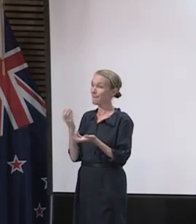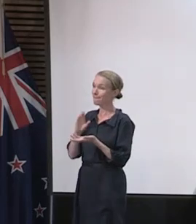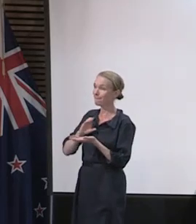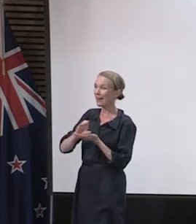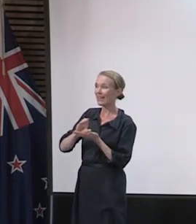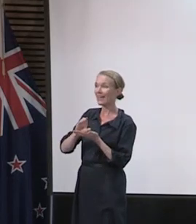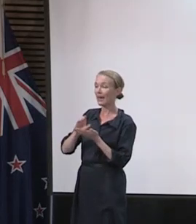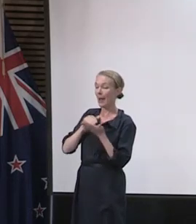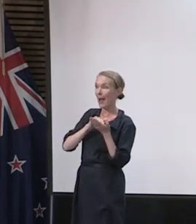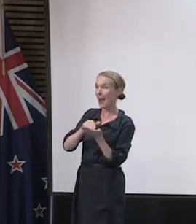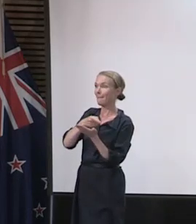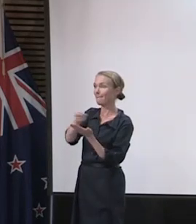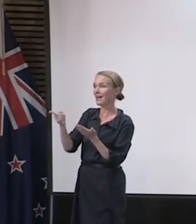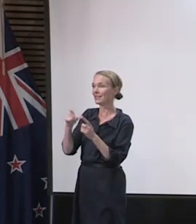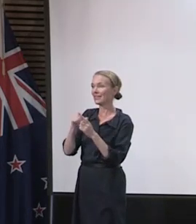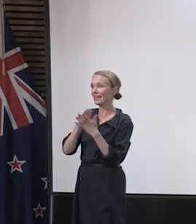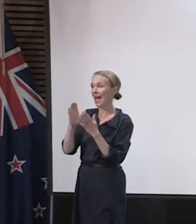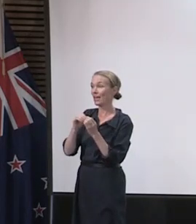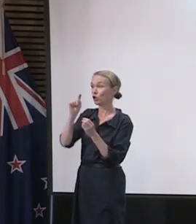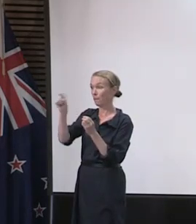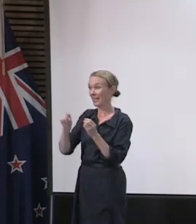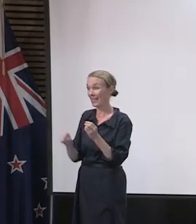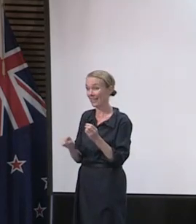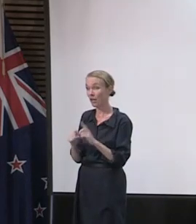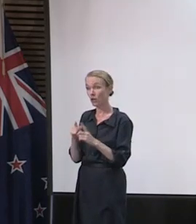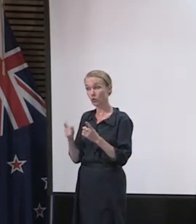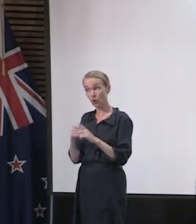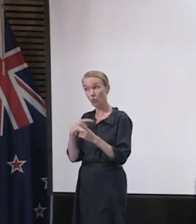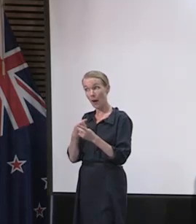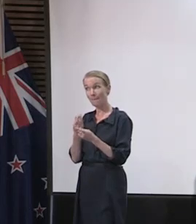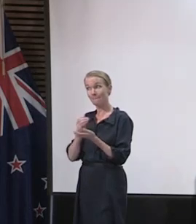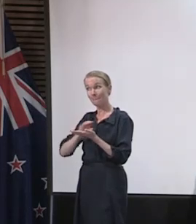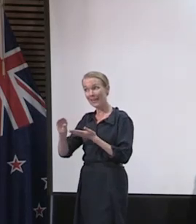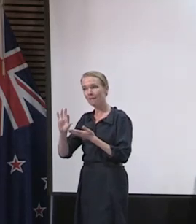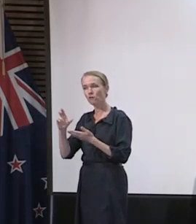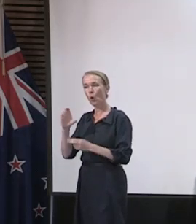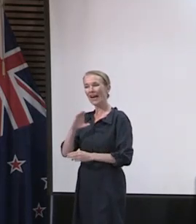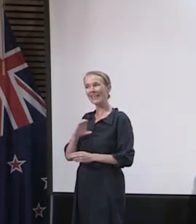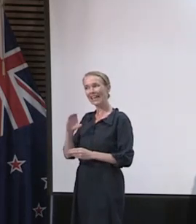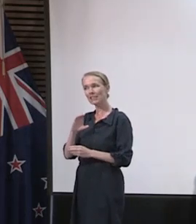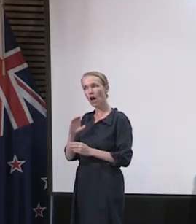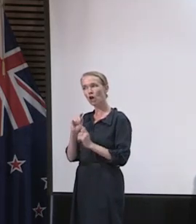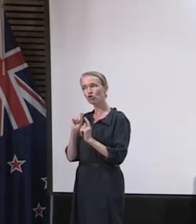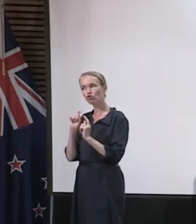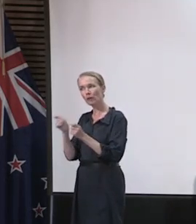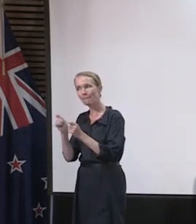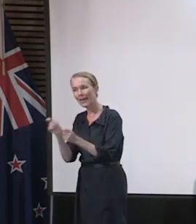DHB cash yesterday that was announced, what do you see as the priority for that cancer treatments or - and also will any of it be used to pay off